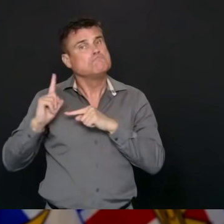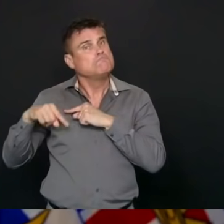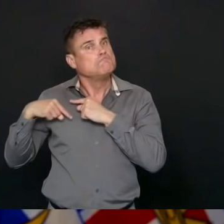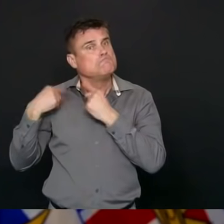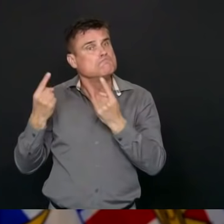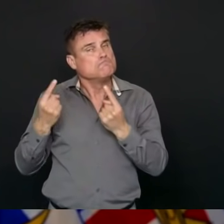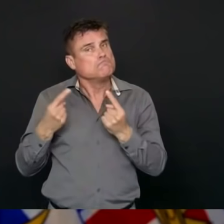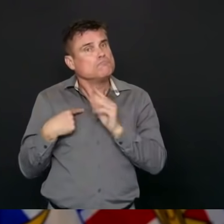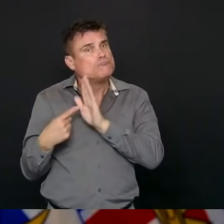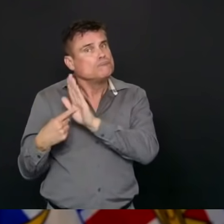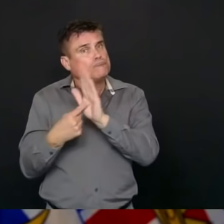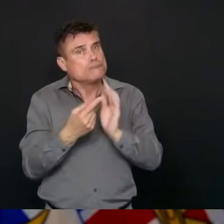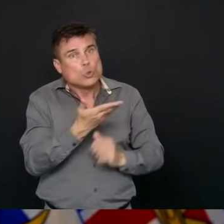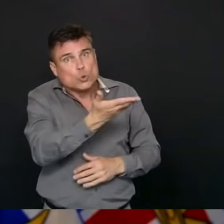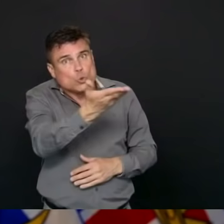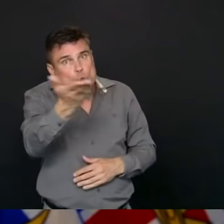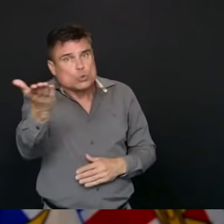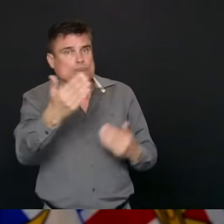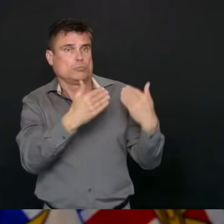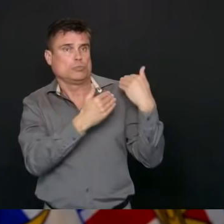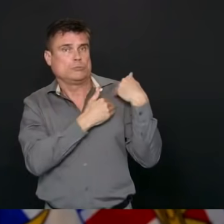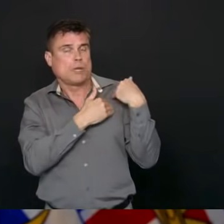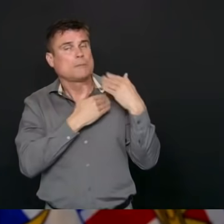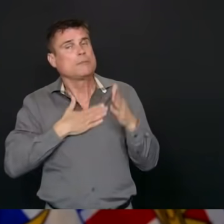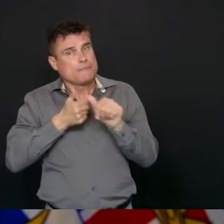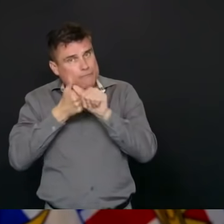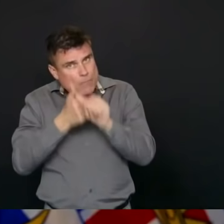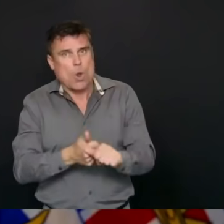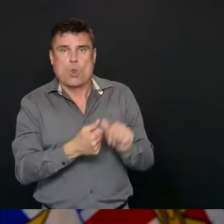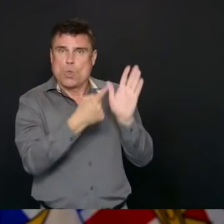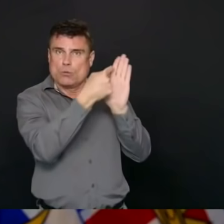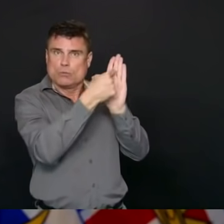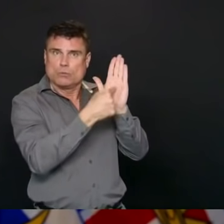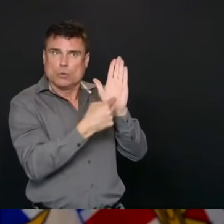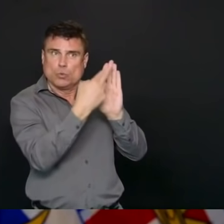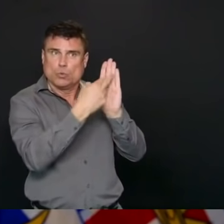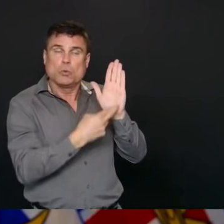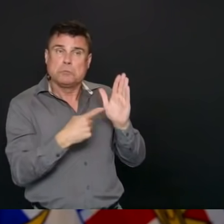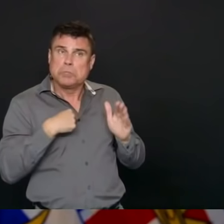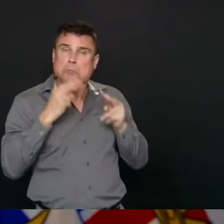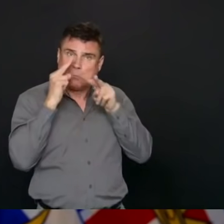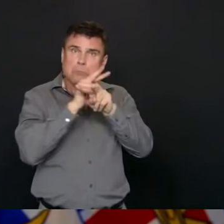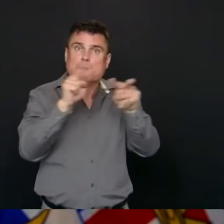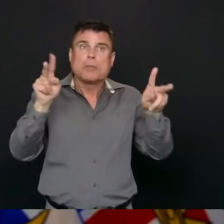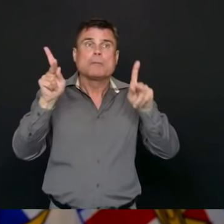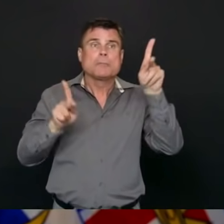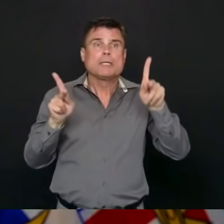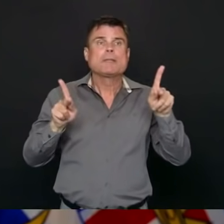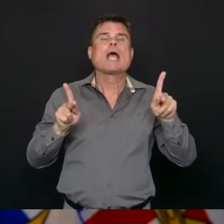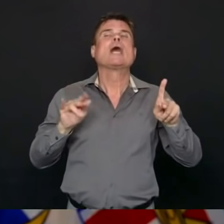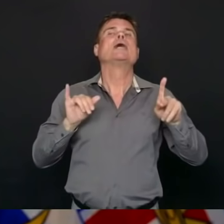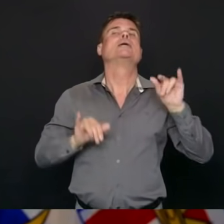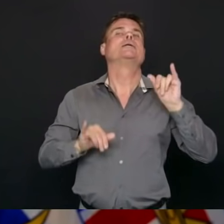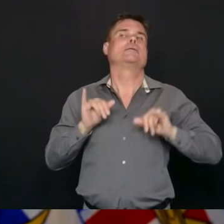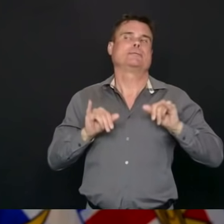taken this seriously and we understand our responsibilities to community and particularly we know this virus affects people who are close to us.